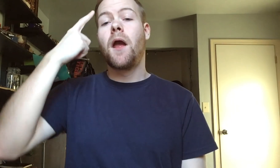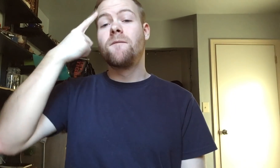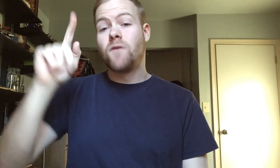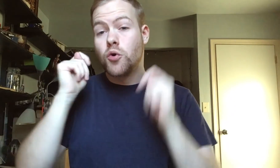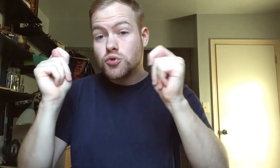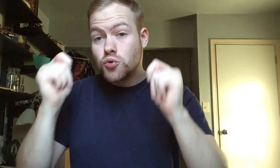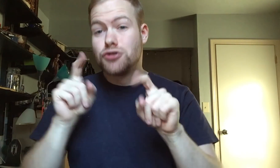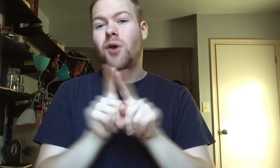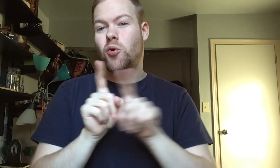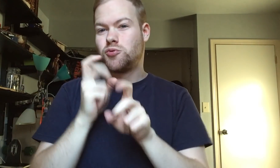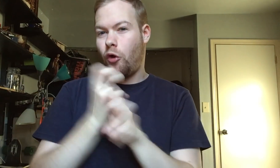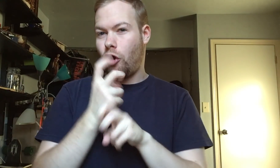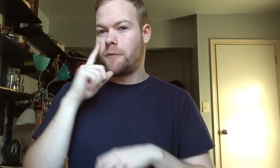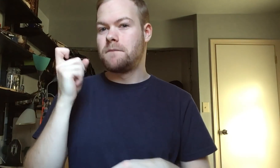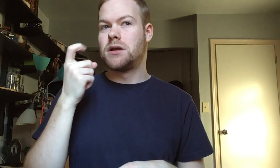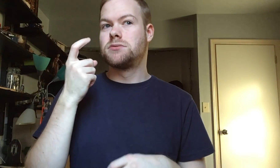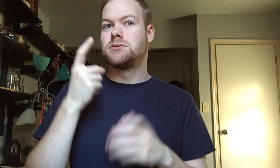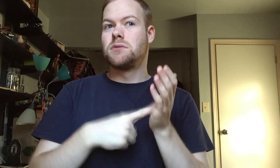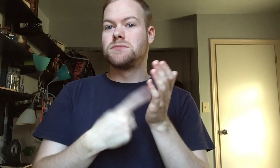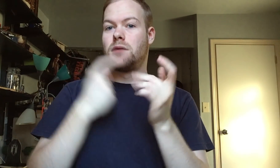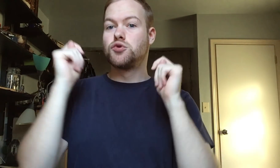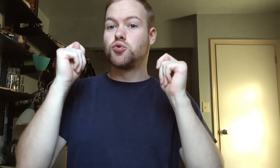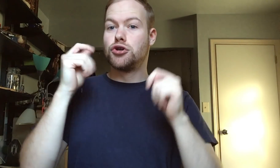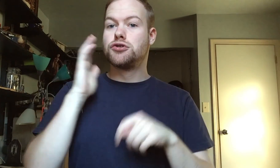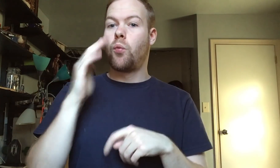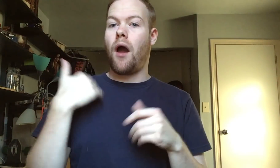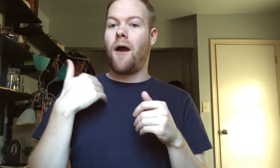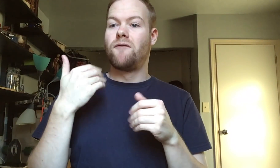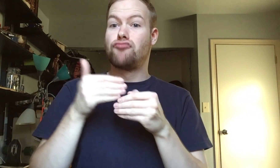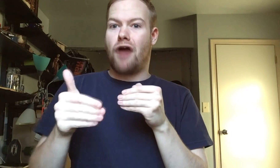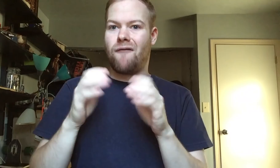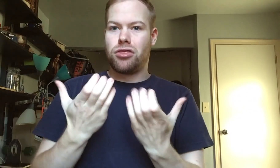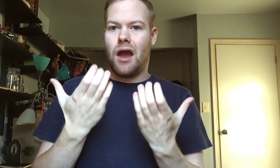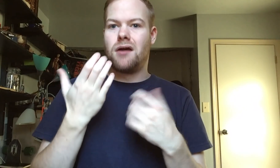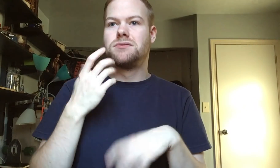For tutors, it’s also hard because sometimes tutors will have it right after class,